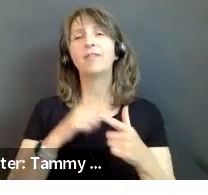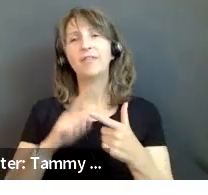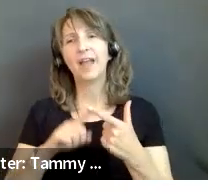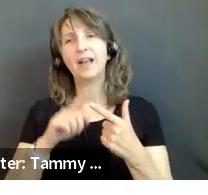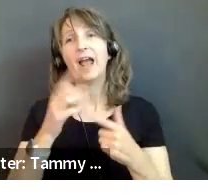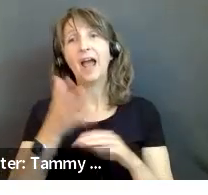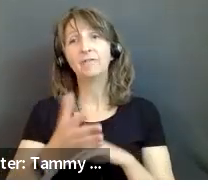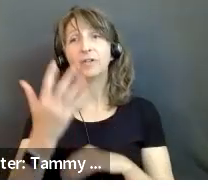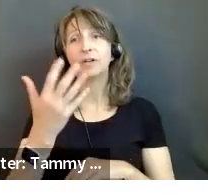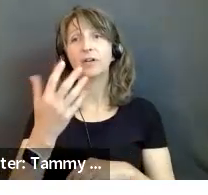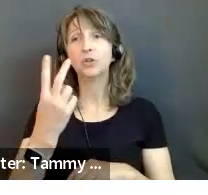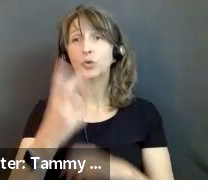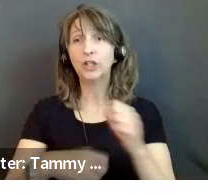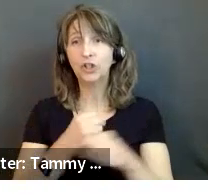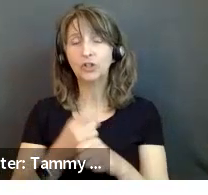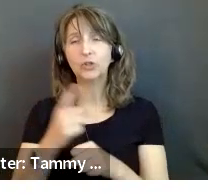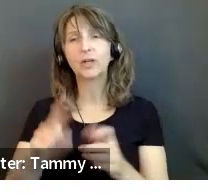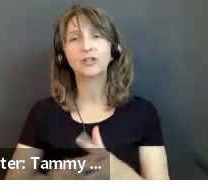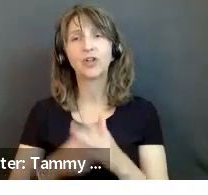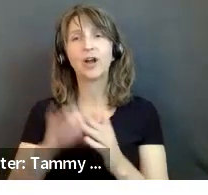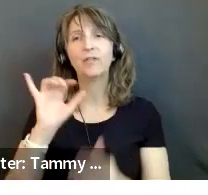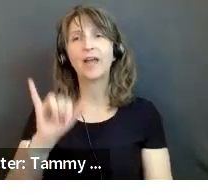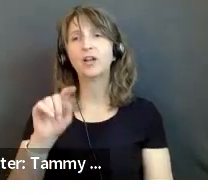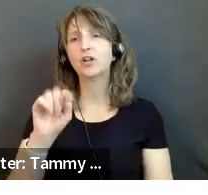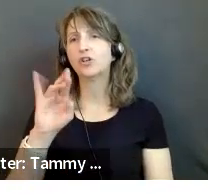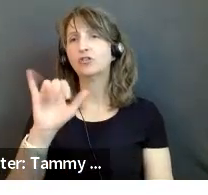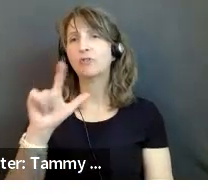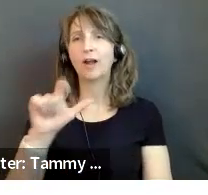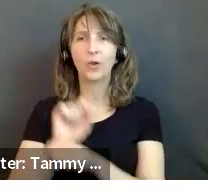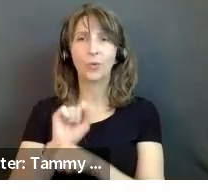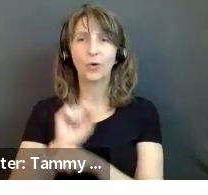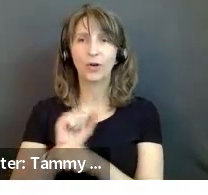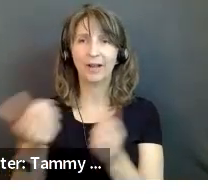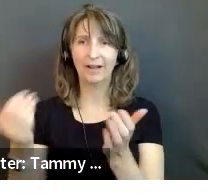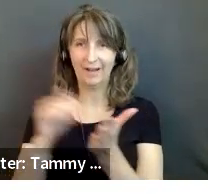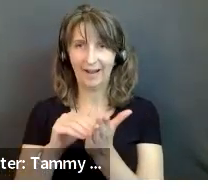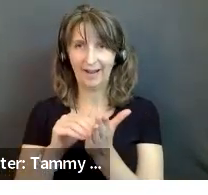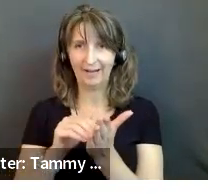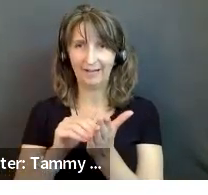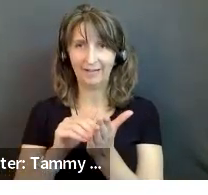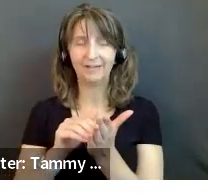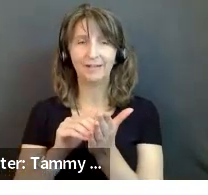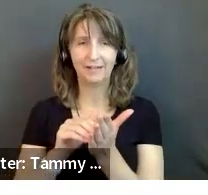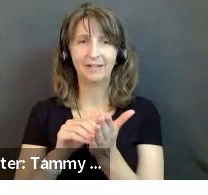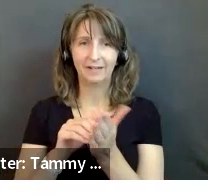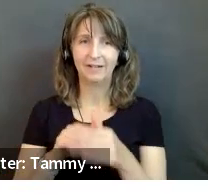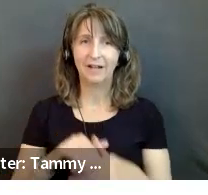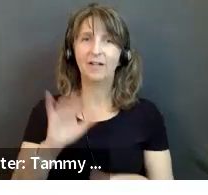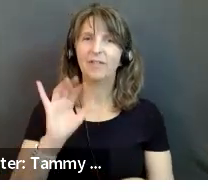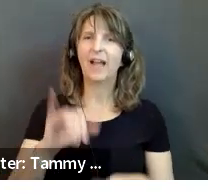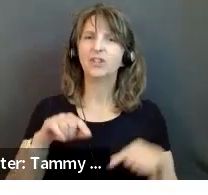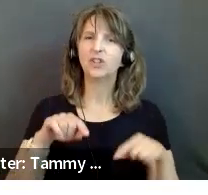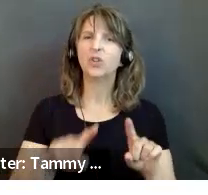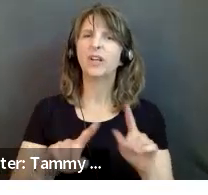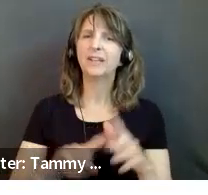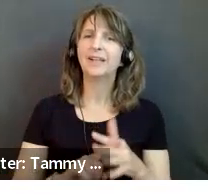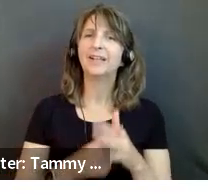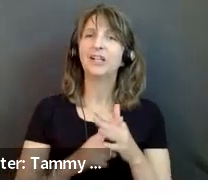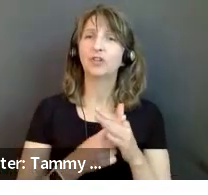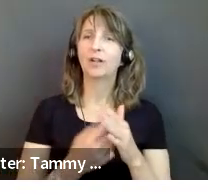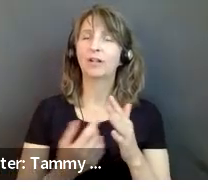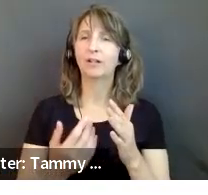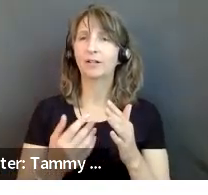Things start over the whole cycle. This is the initial reinstatement period.